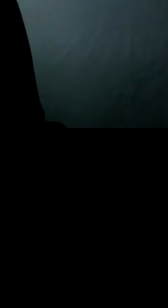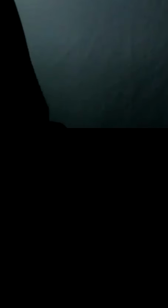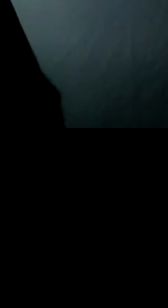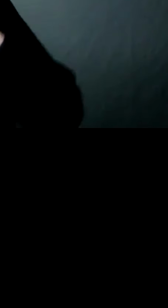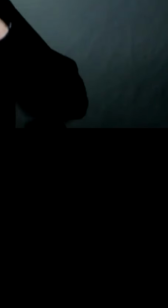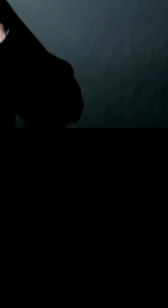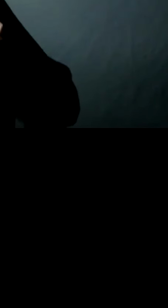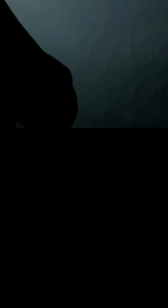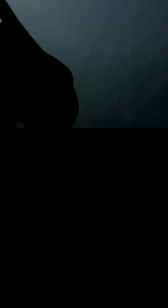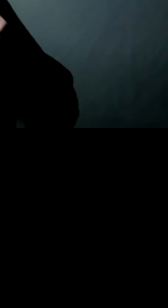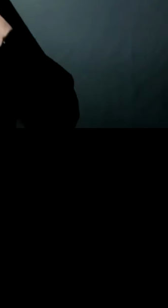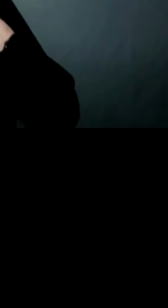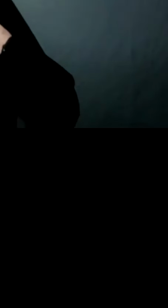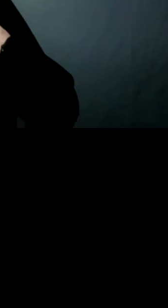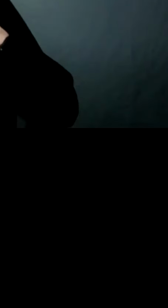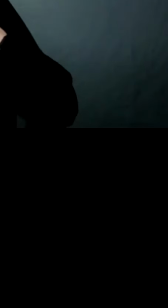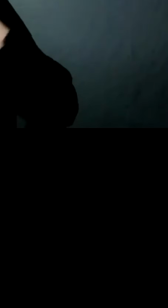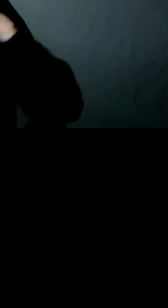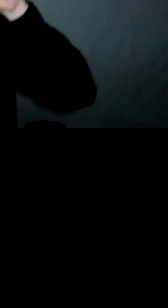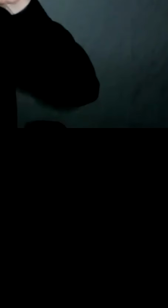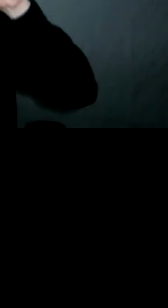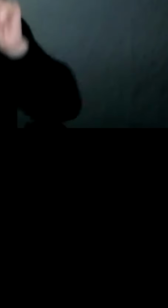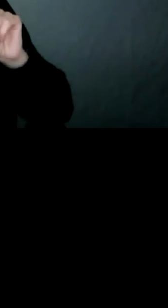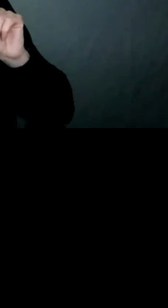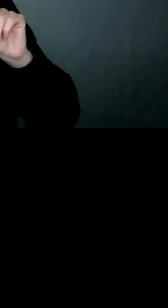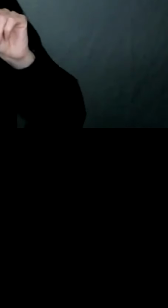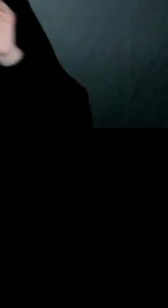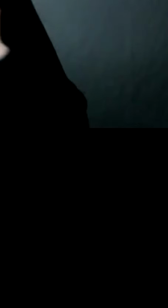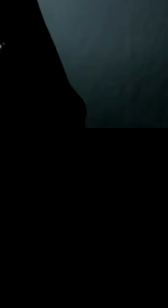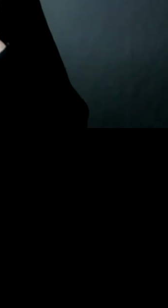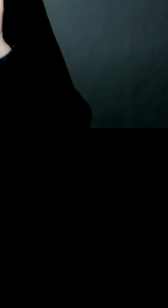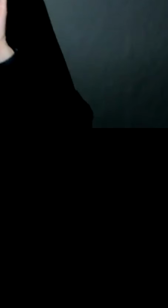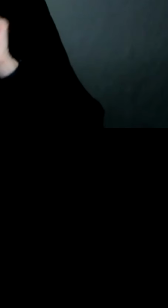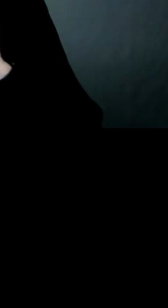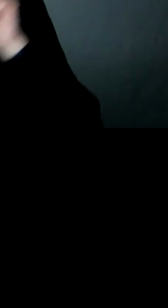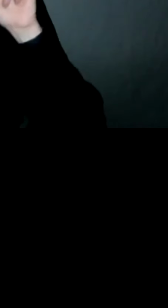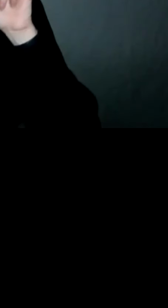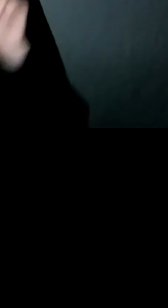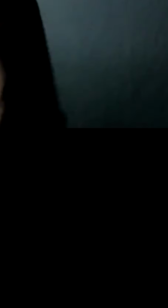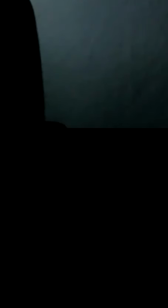» REBECCA WOOD: We are wondering if we can stop sharing the screen so the